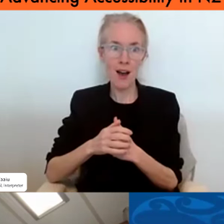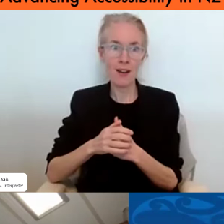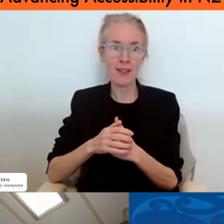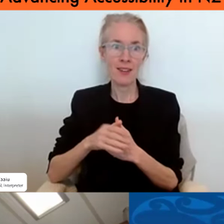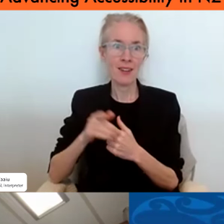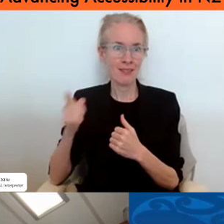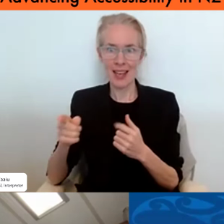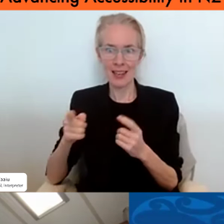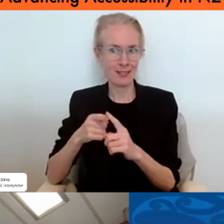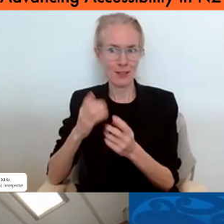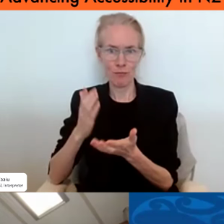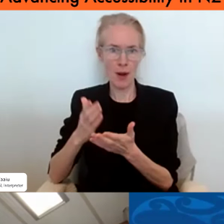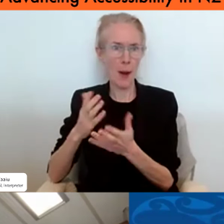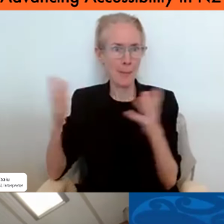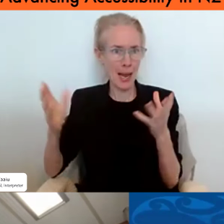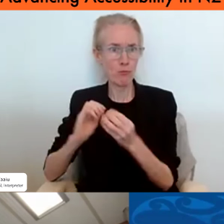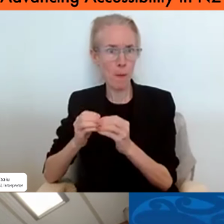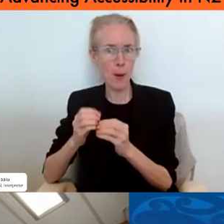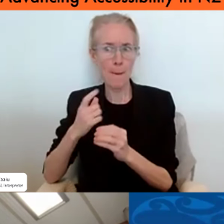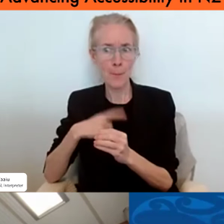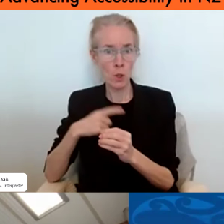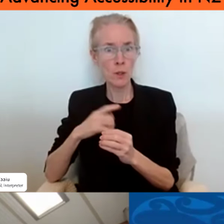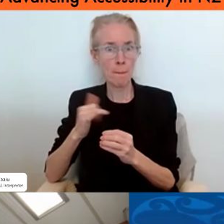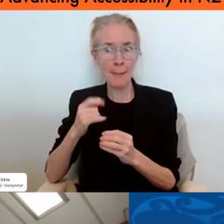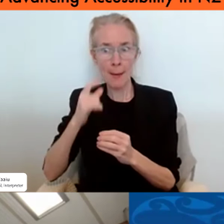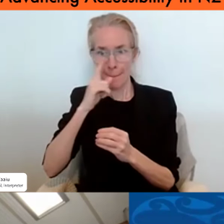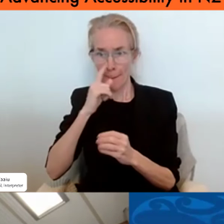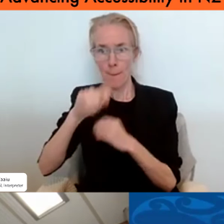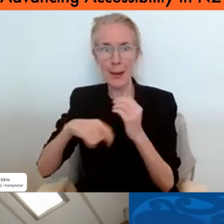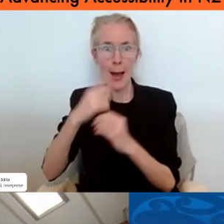concept around housing, whereas Lifemark standard could make a